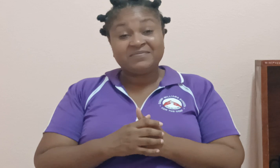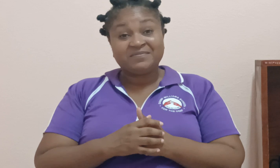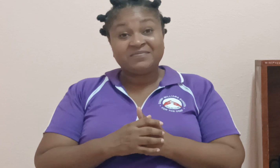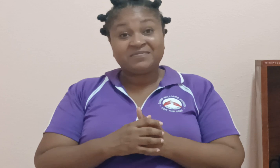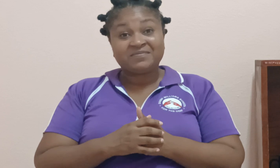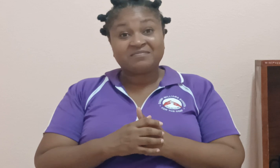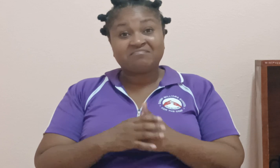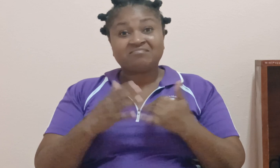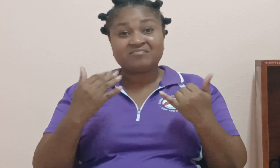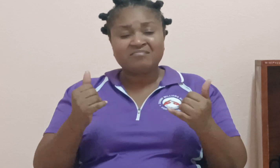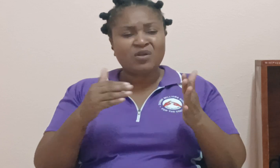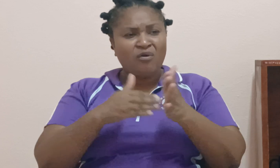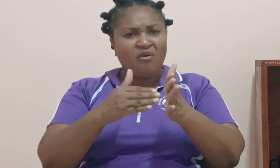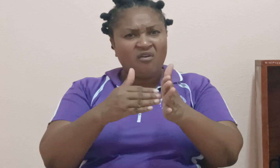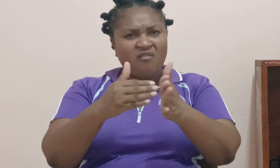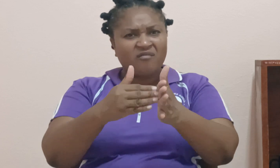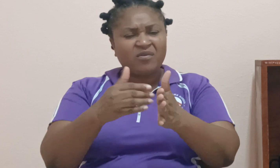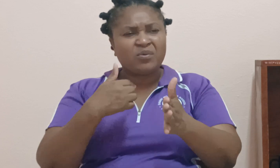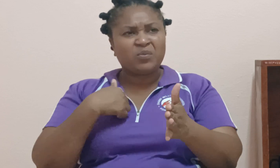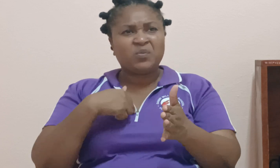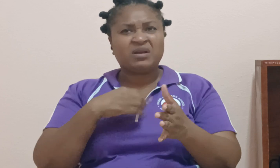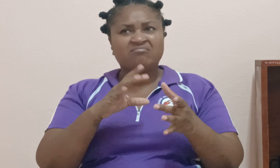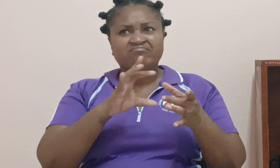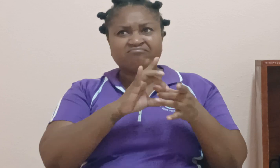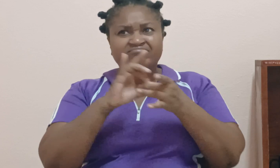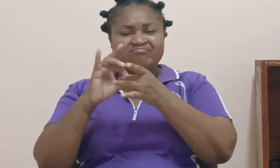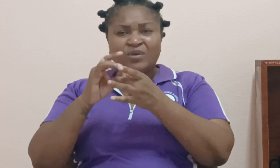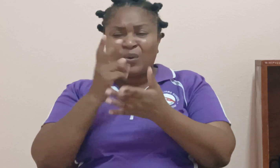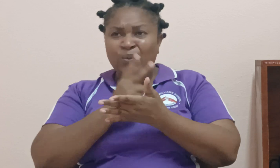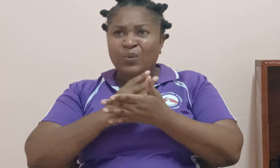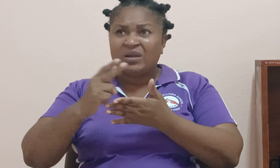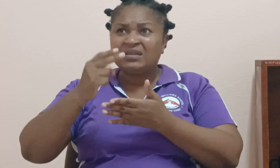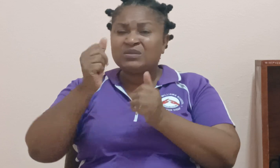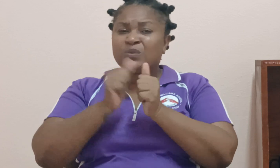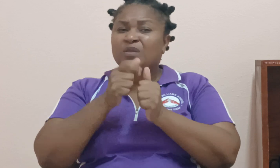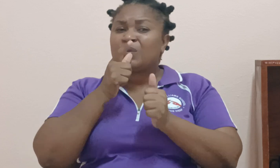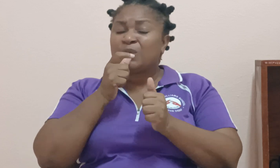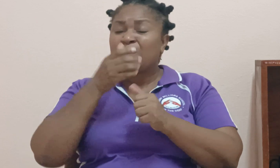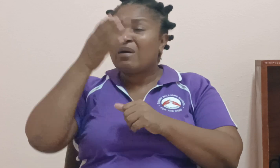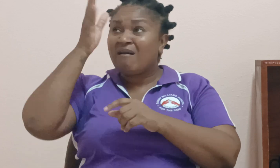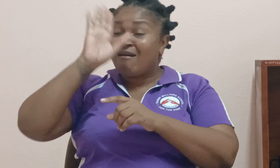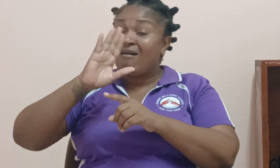Now we often attribute holiness to God and rightly so.